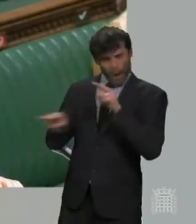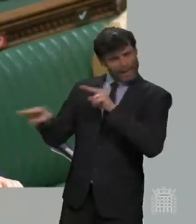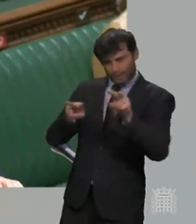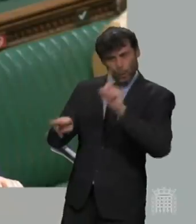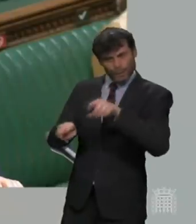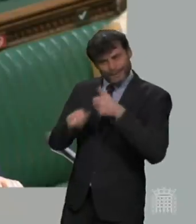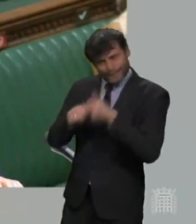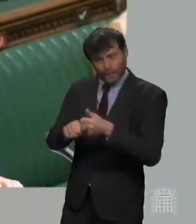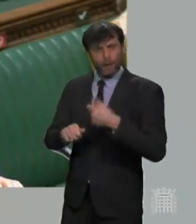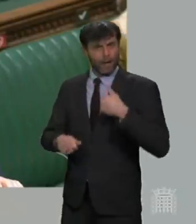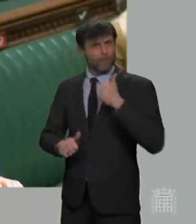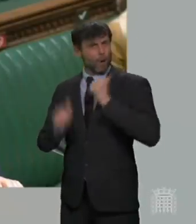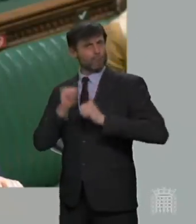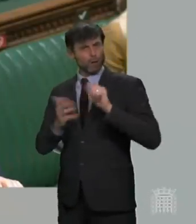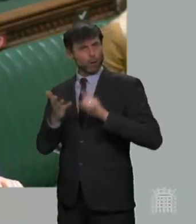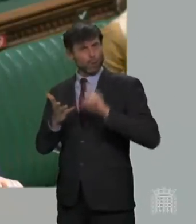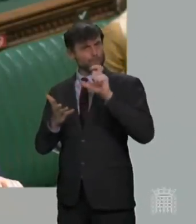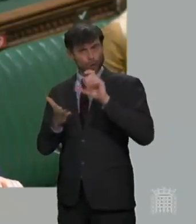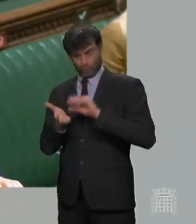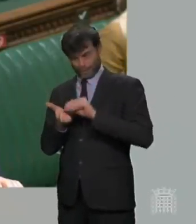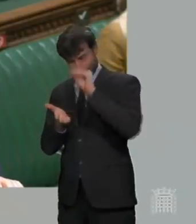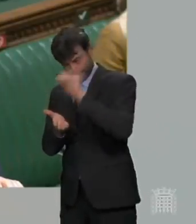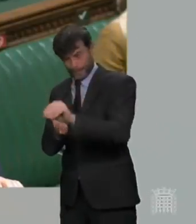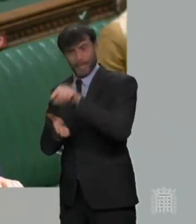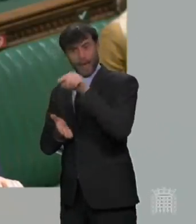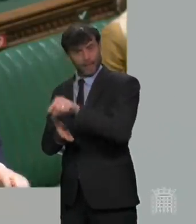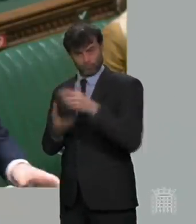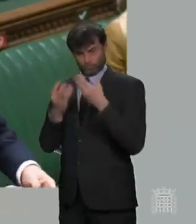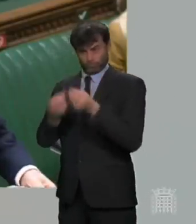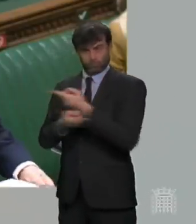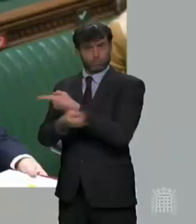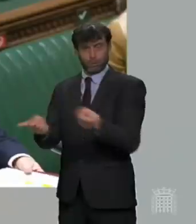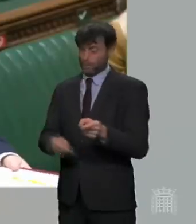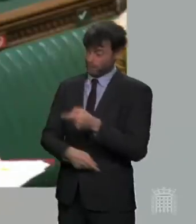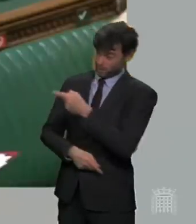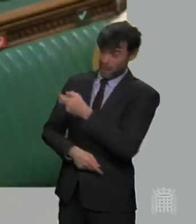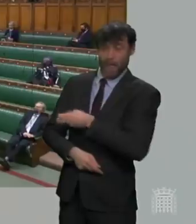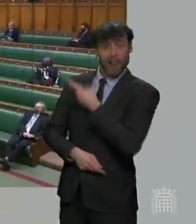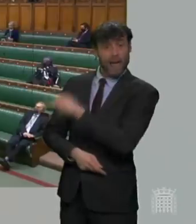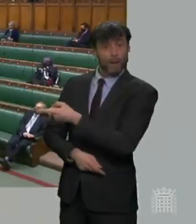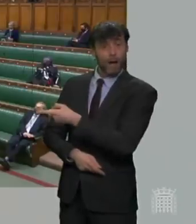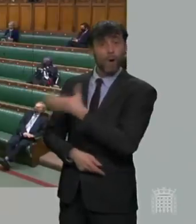that the hon. Gentleman should perhaps take it up with his friends in the Labour party who actually want to abolish universal credit. >> Lia Nici (Great Grimsby) (Con) [V]